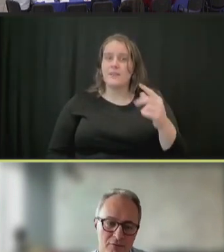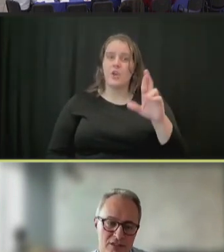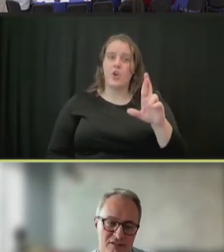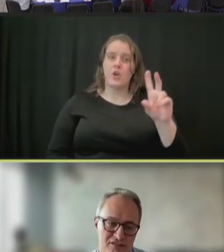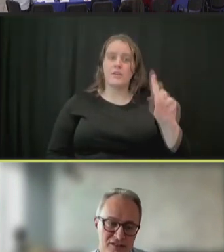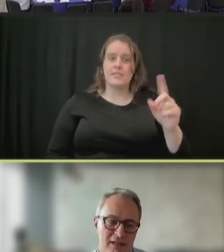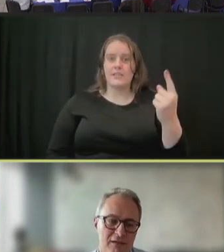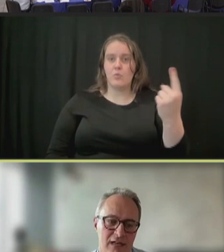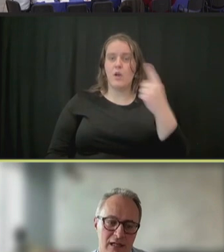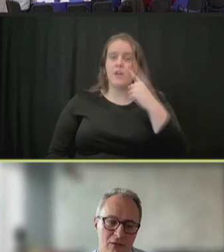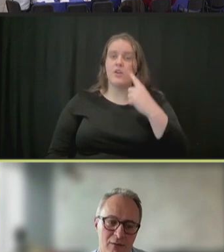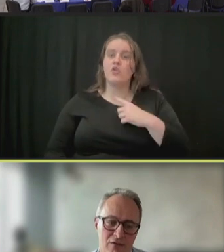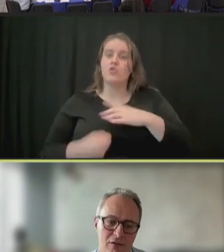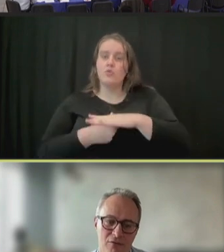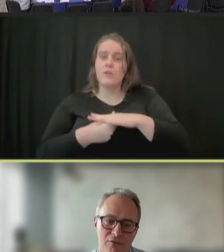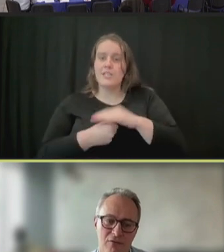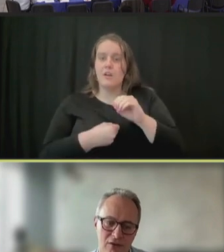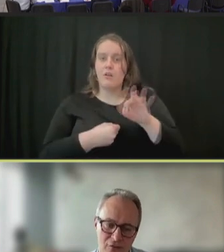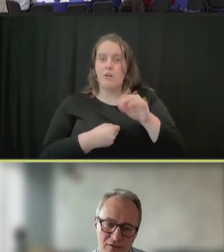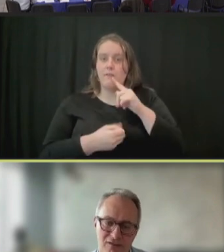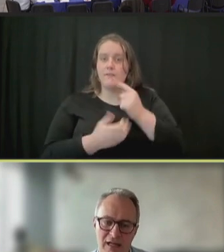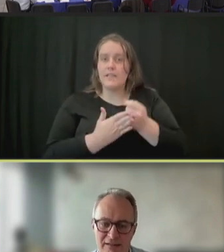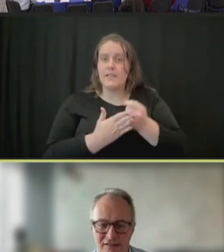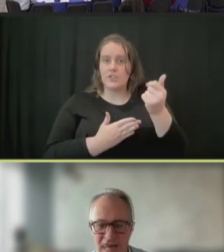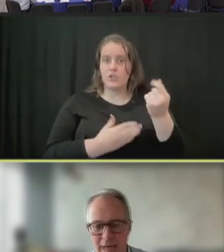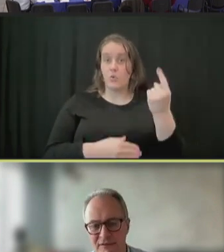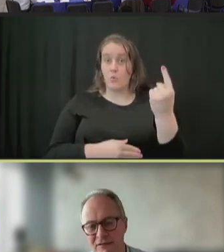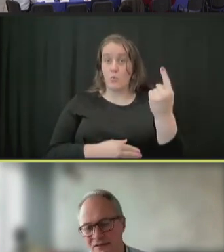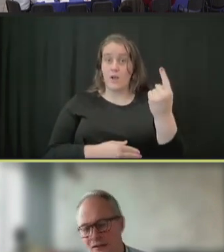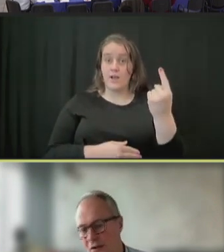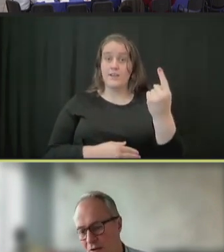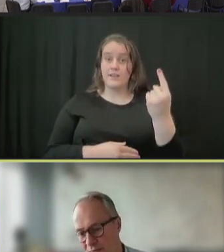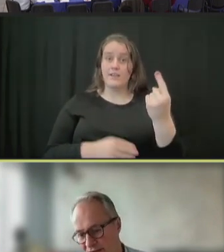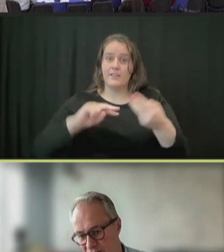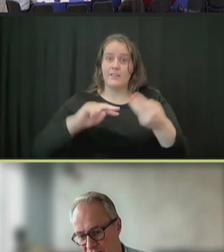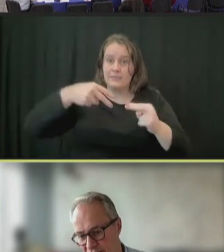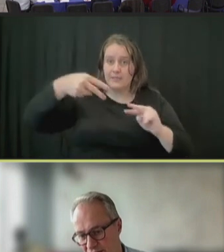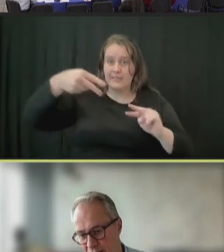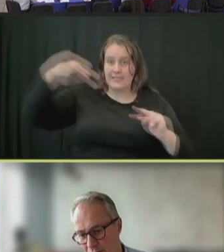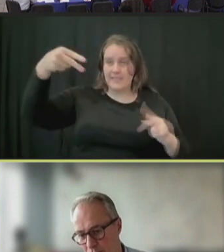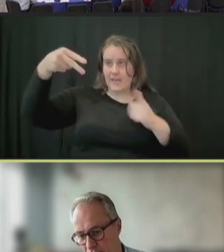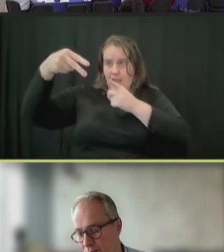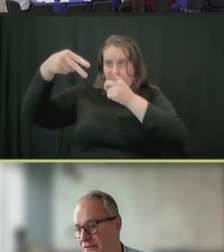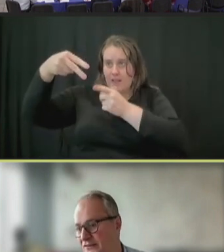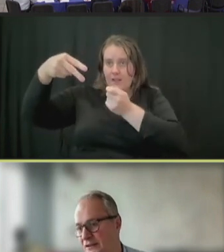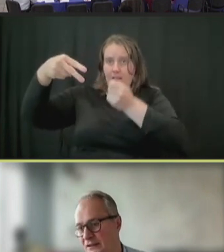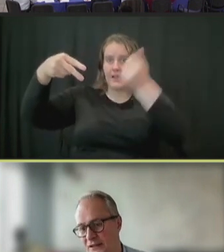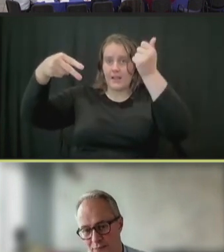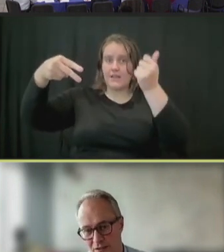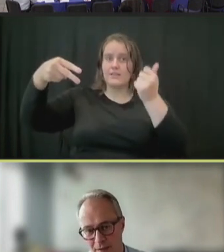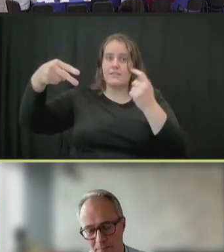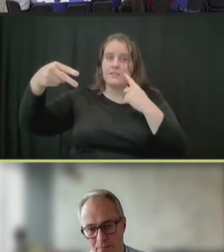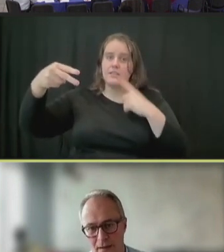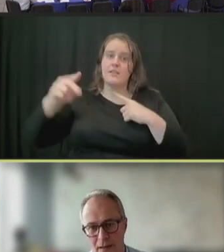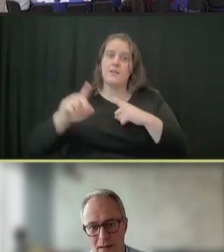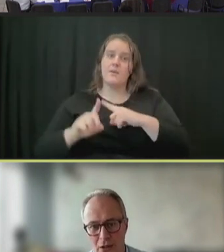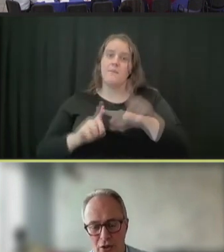which is a single DNA region of difference, and its absence in all BCG strain but present in Mtb.